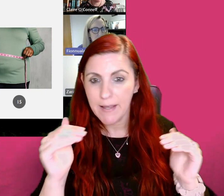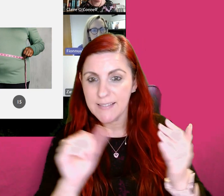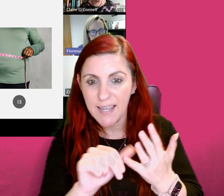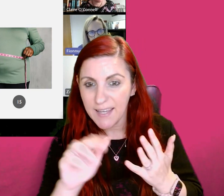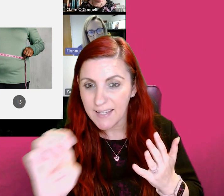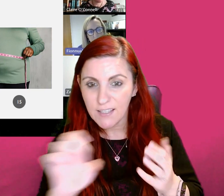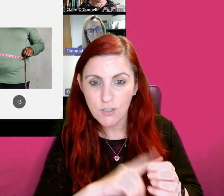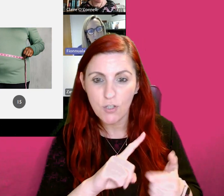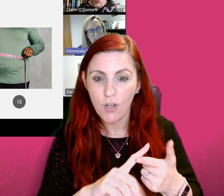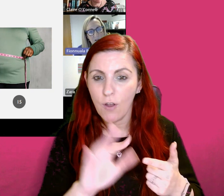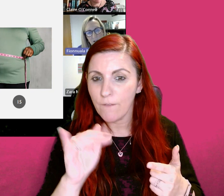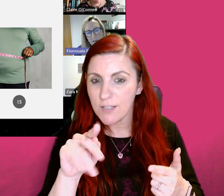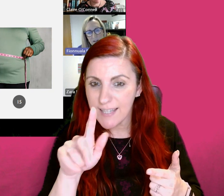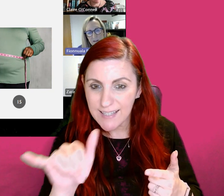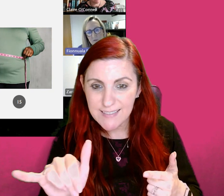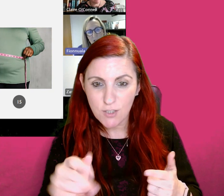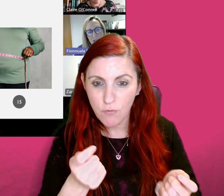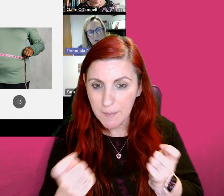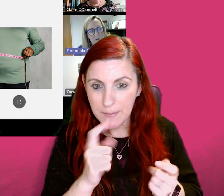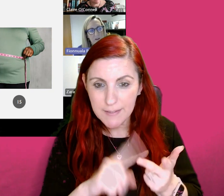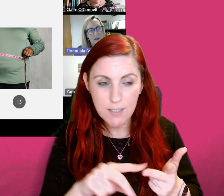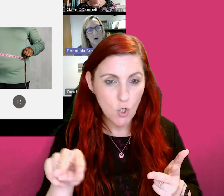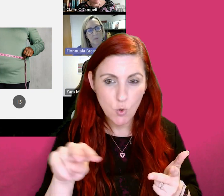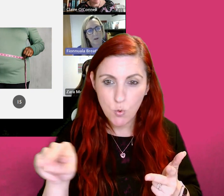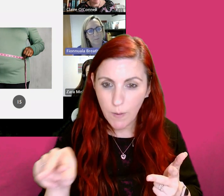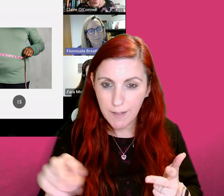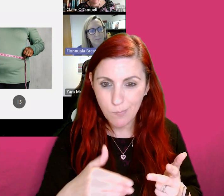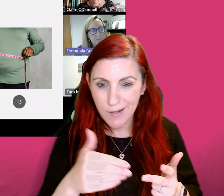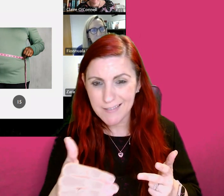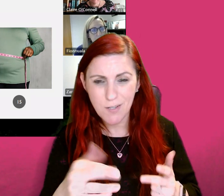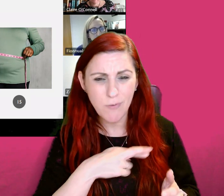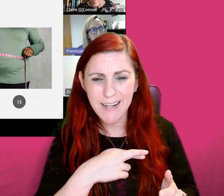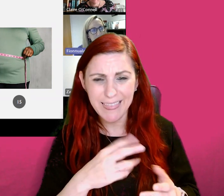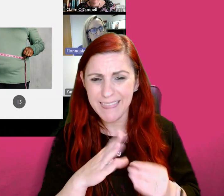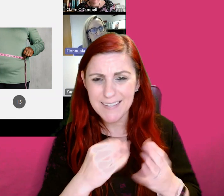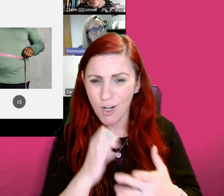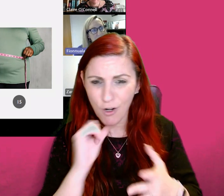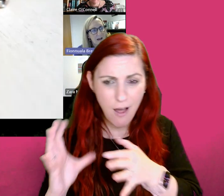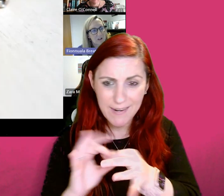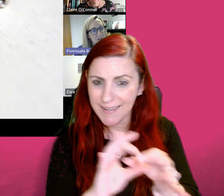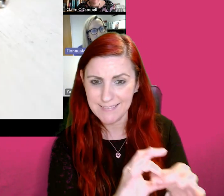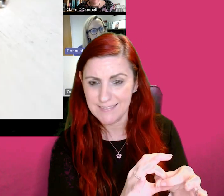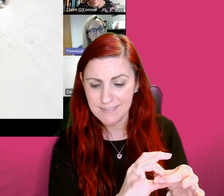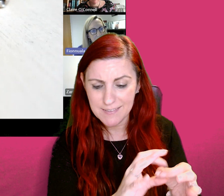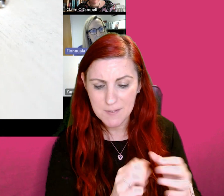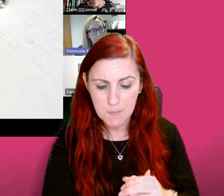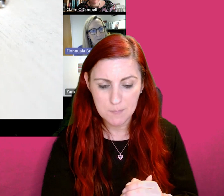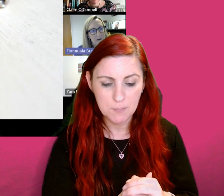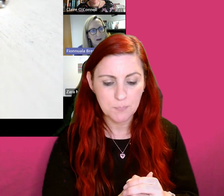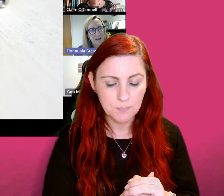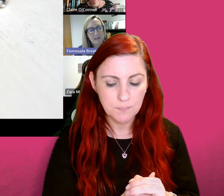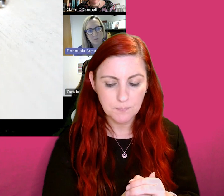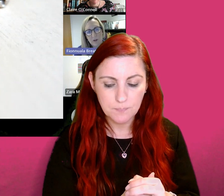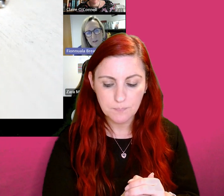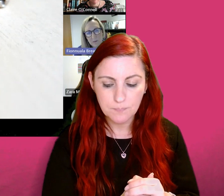treatment or twin pregnancy or things that really have nothing in common and and um an aspirin is